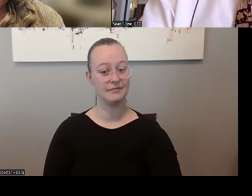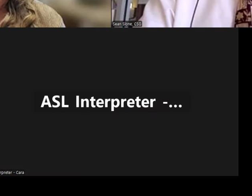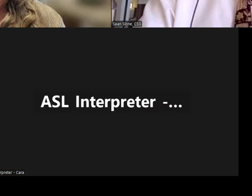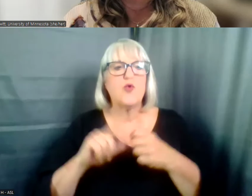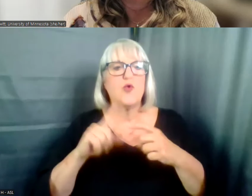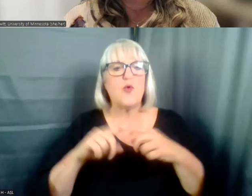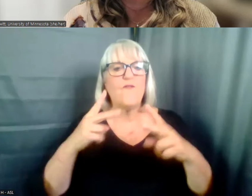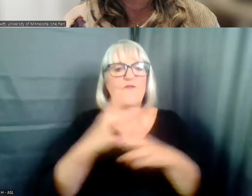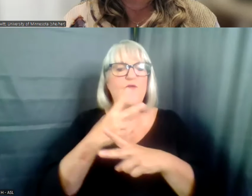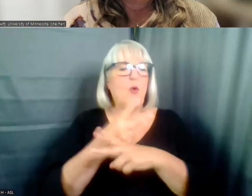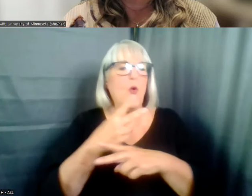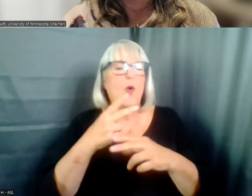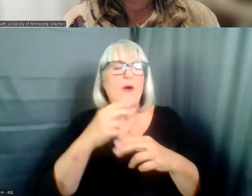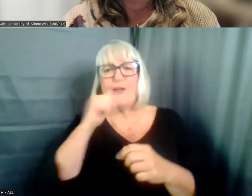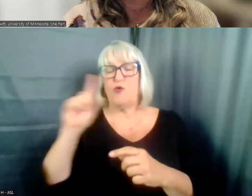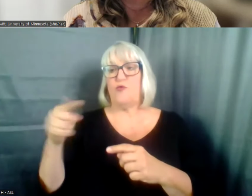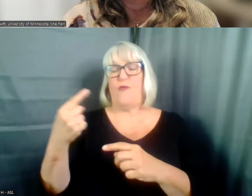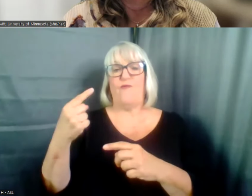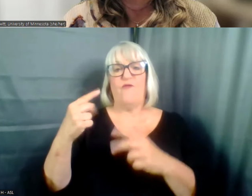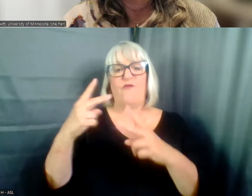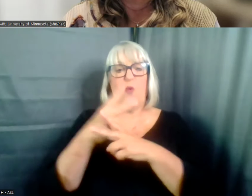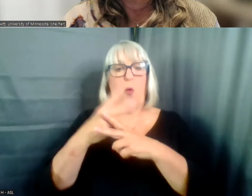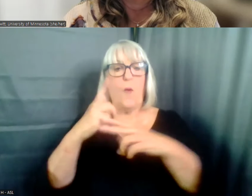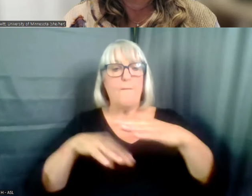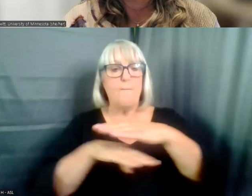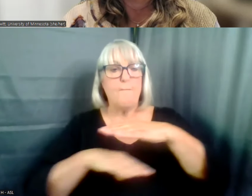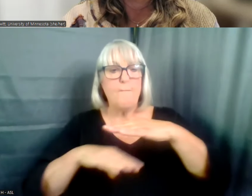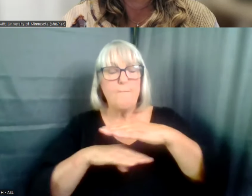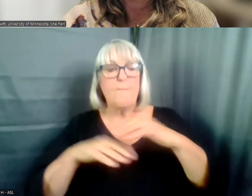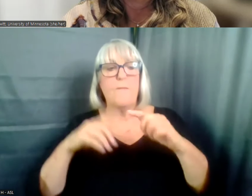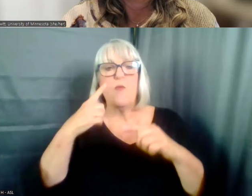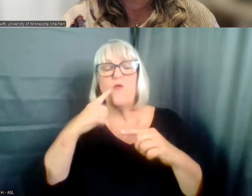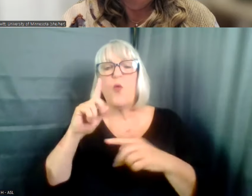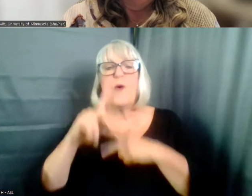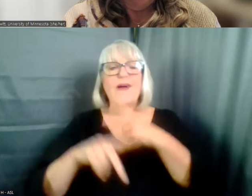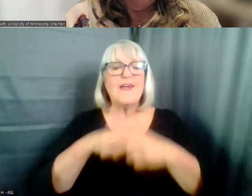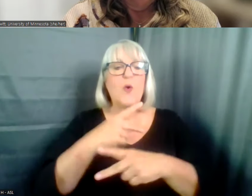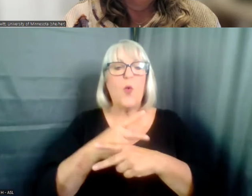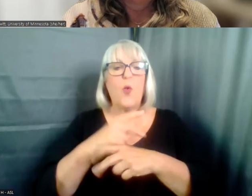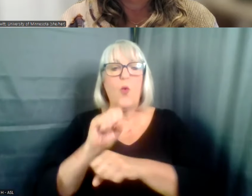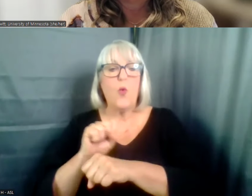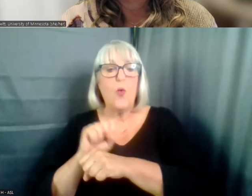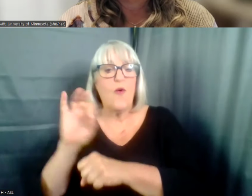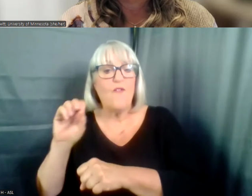baseline looks like in terms of the state of the direct care workforce that can tell us the kinds of workforce strategies that are